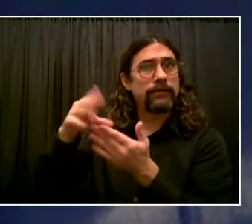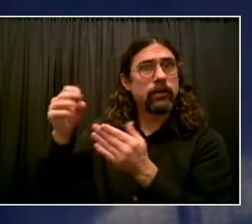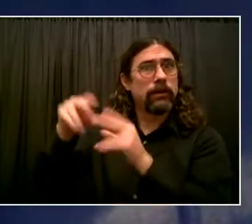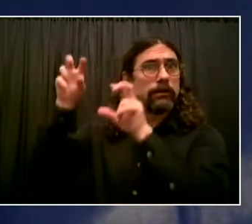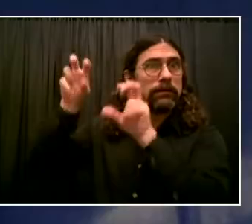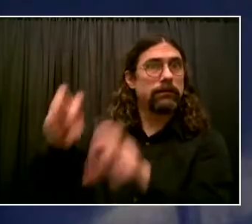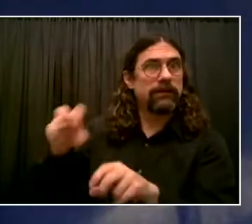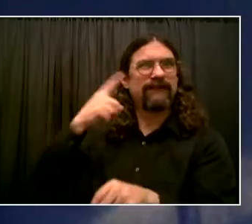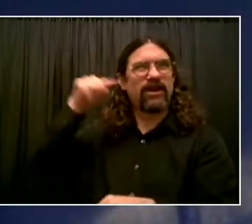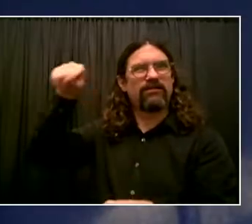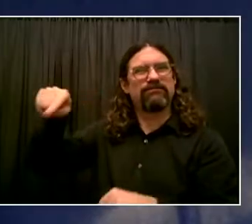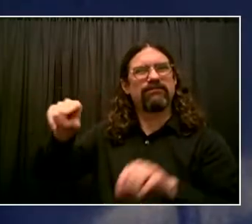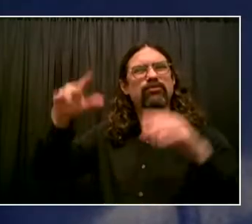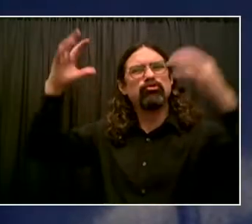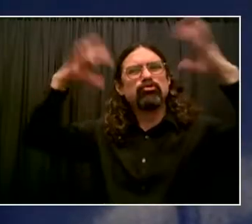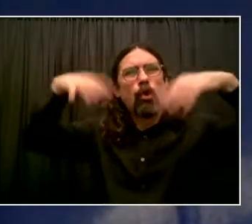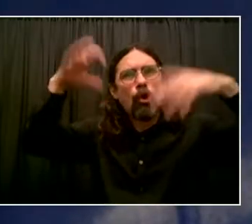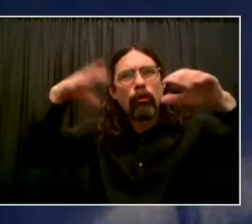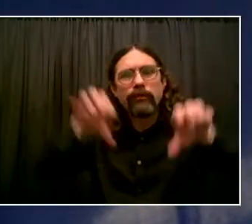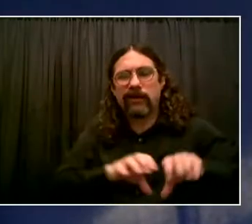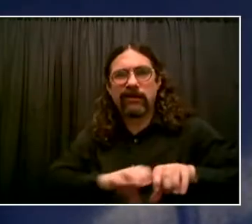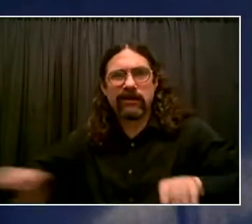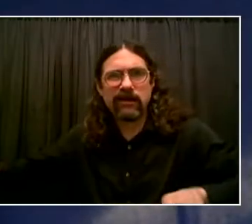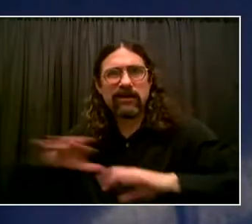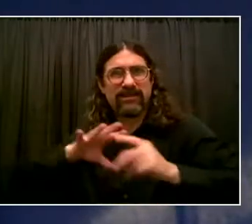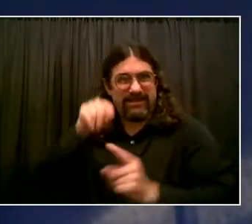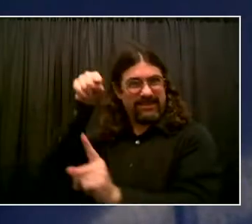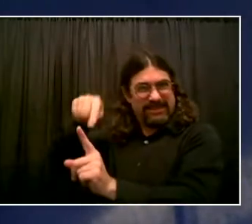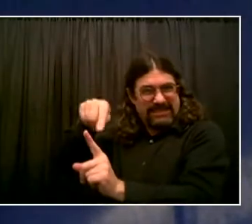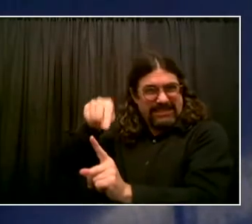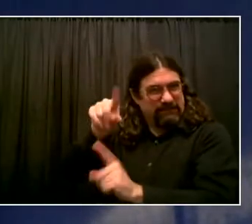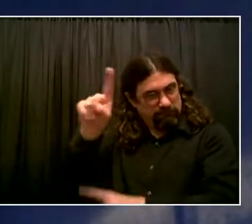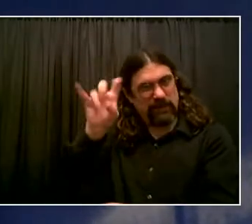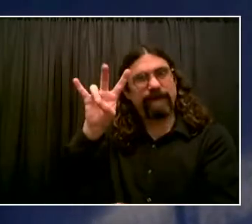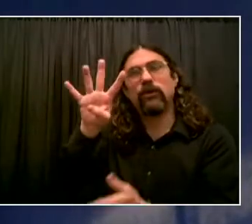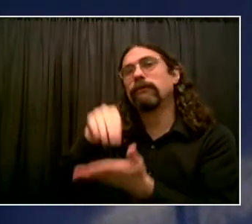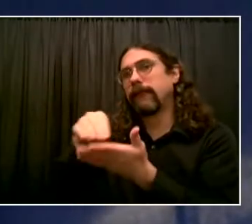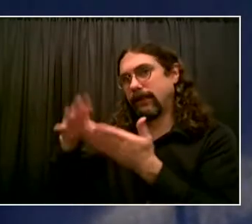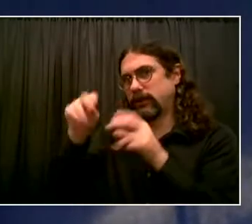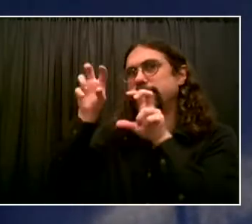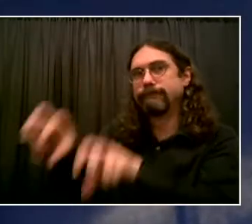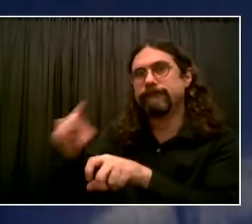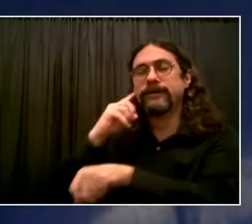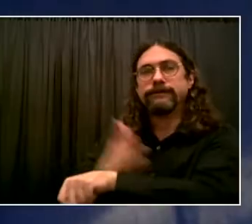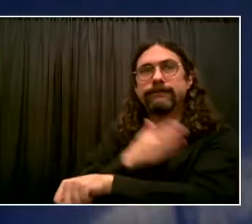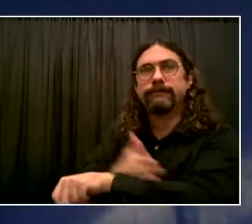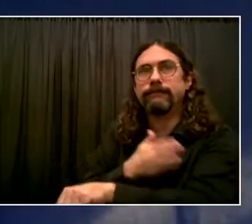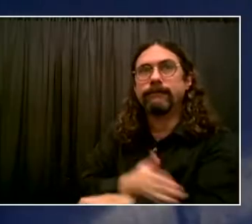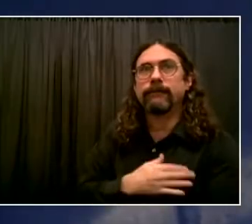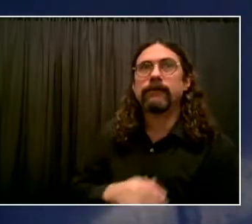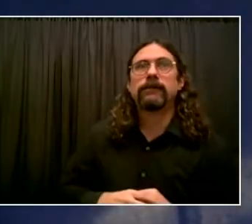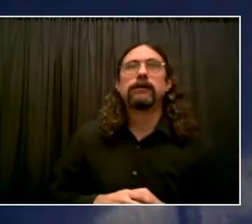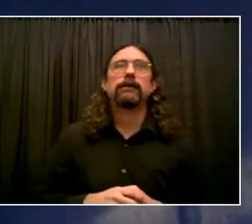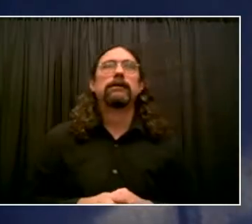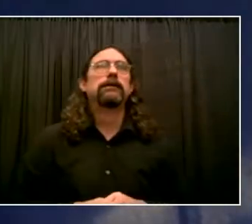UPGRADE TO SEWER INFRASTRUCTURE ISSUES TO ADDRESS FLOODING.